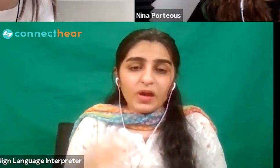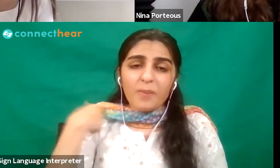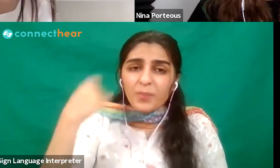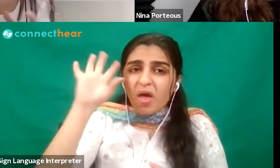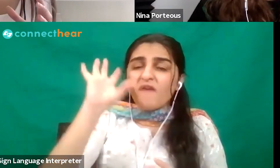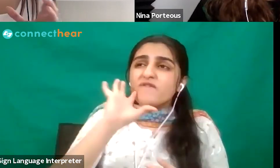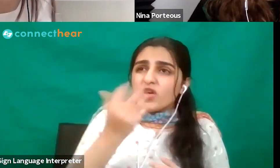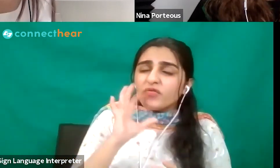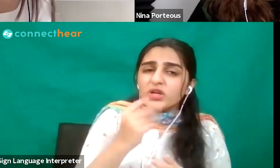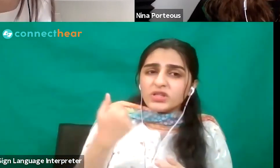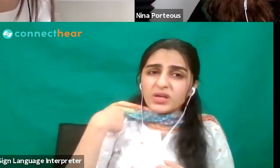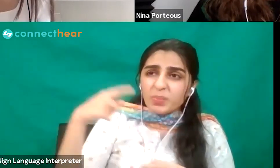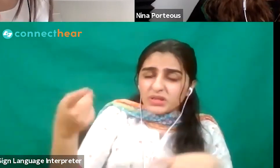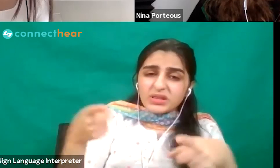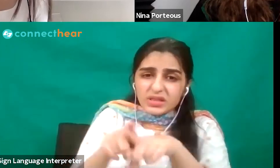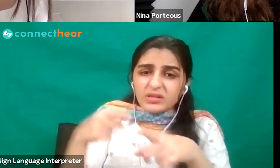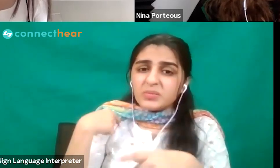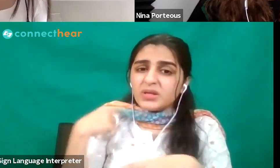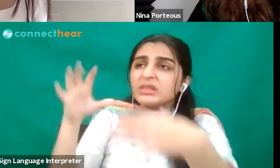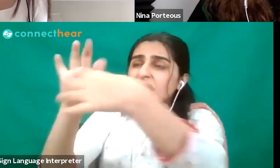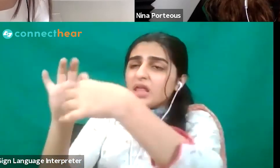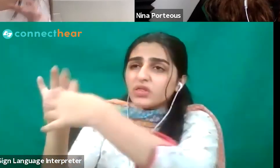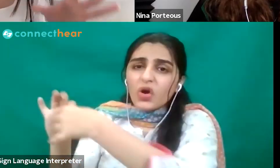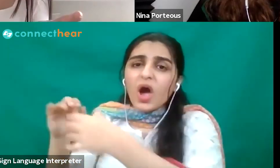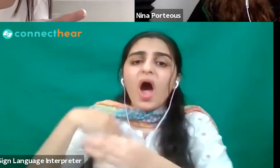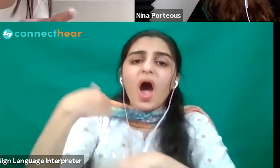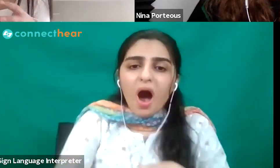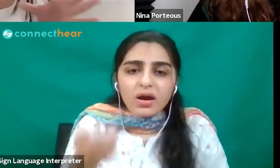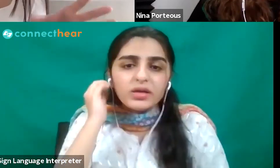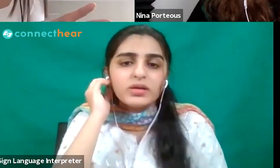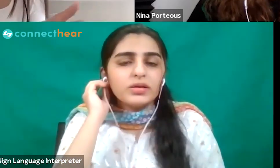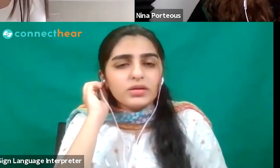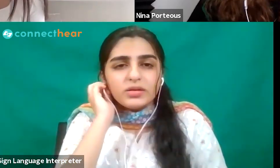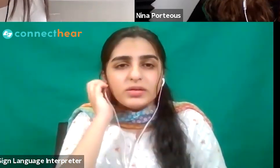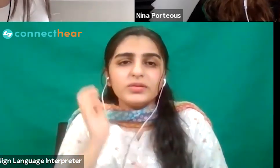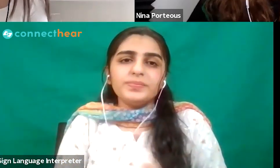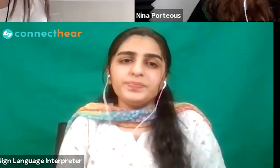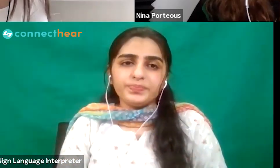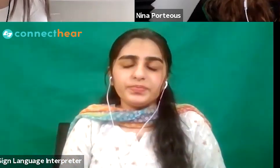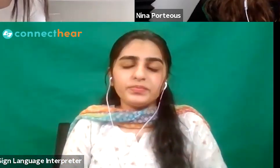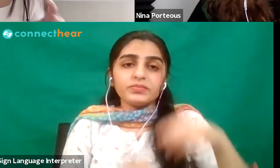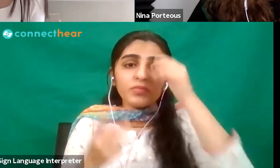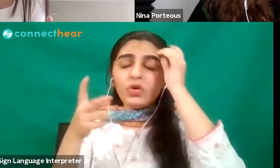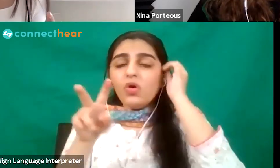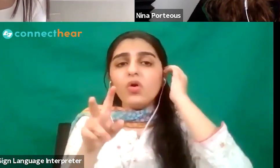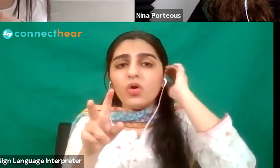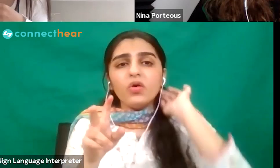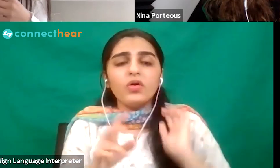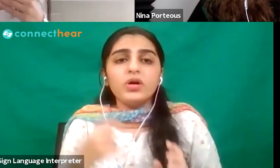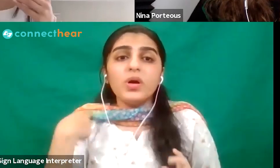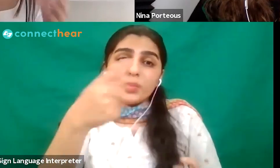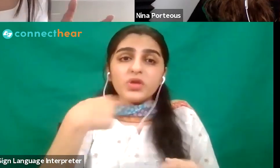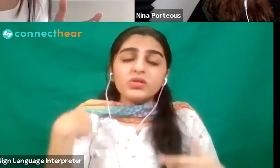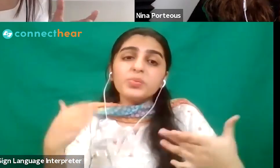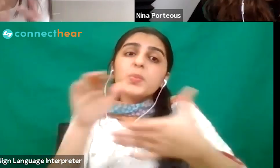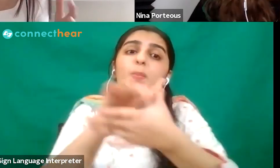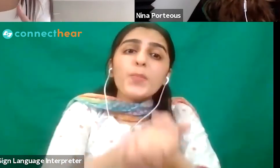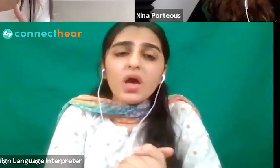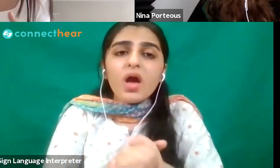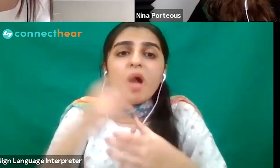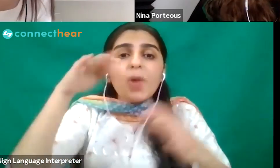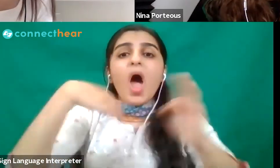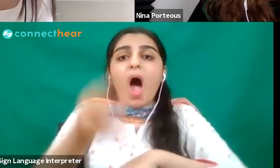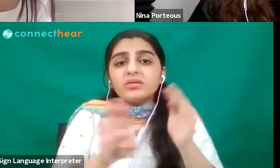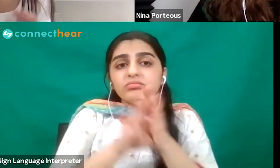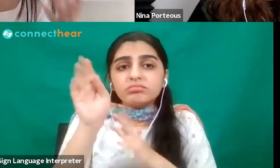And like now that I'm older I can look back and be like is because like everything around me was so loud that even me speaking was like too loud so I was really really quiet.